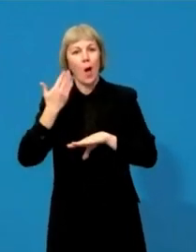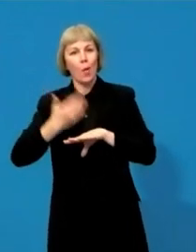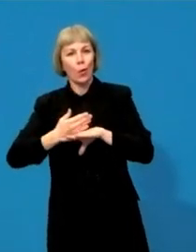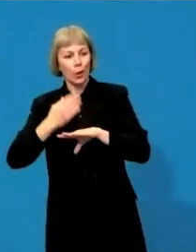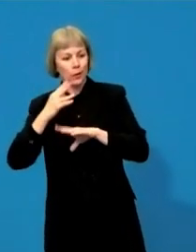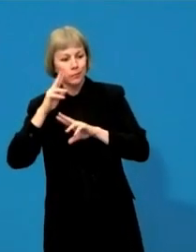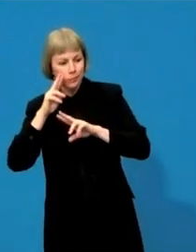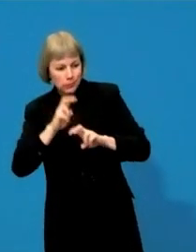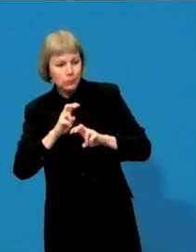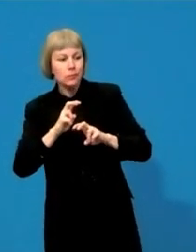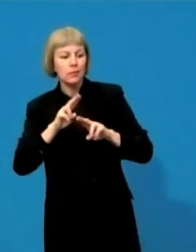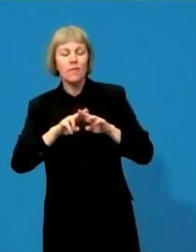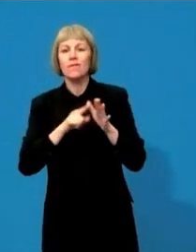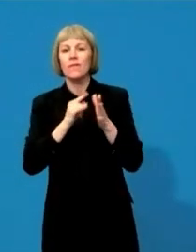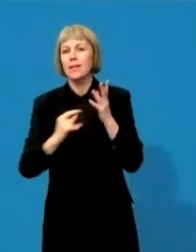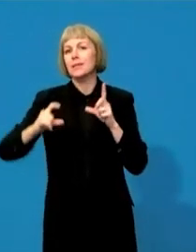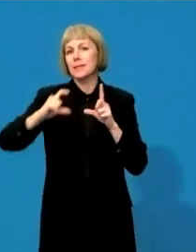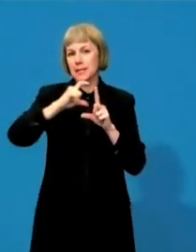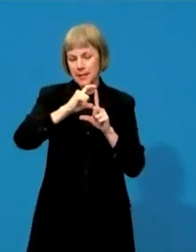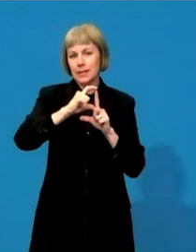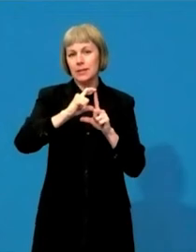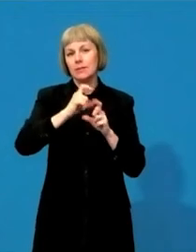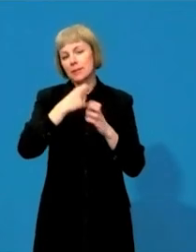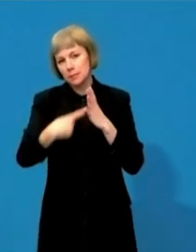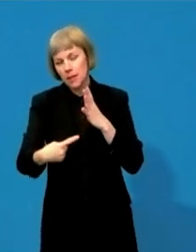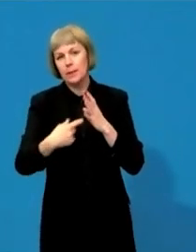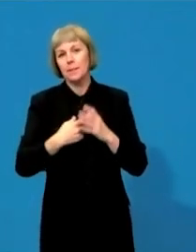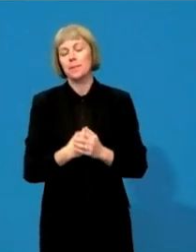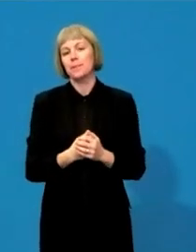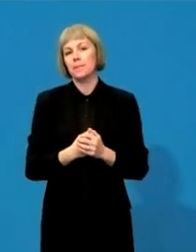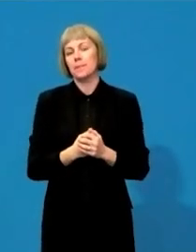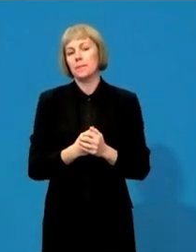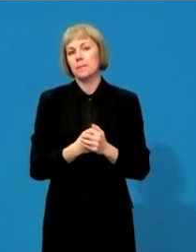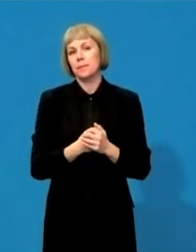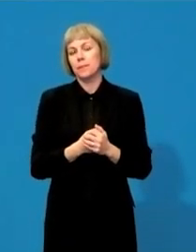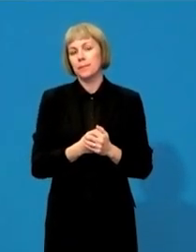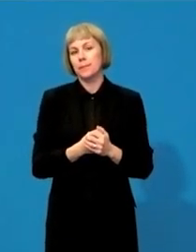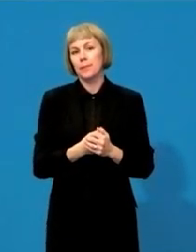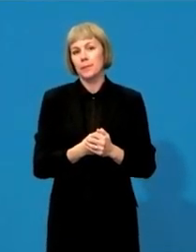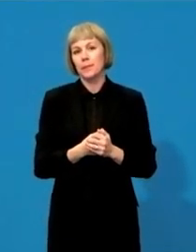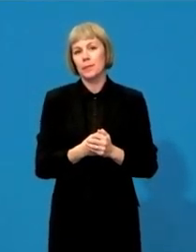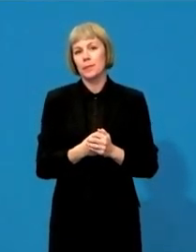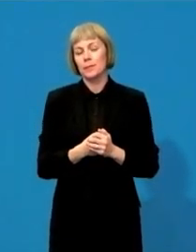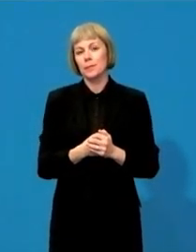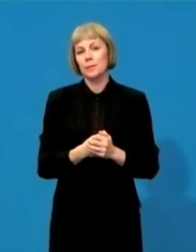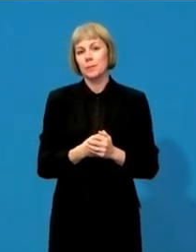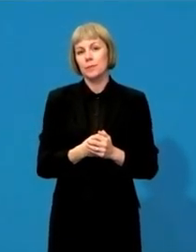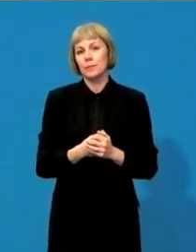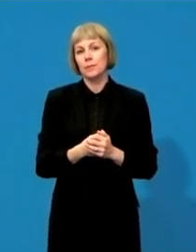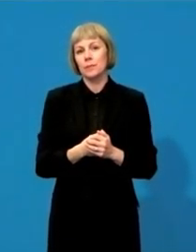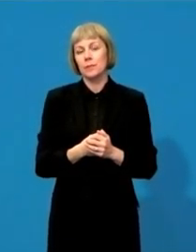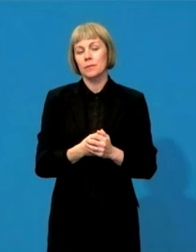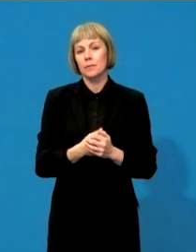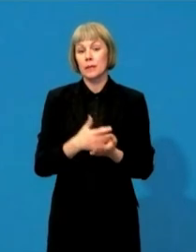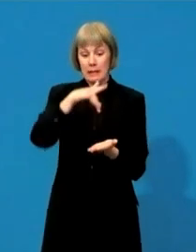spectrum disorder. Living in Central Australia and our challenges in this region